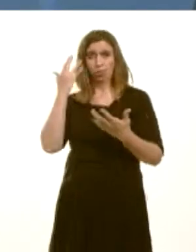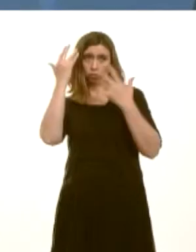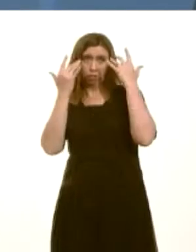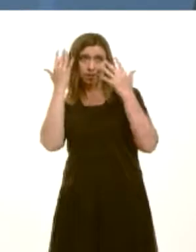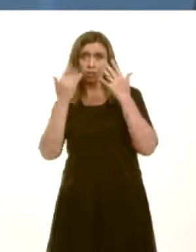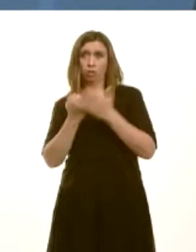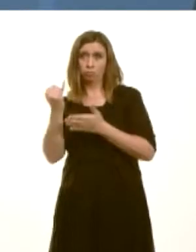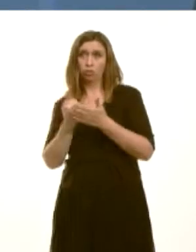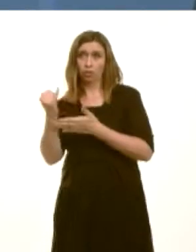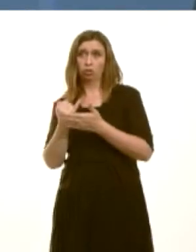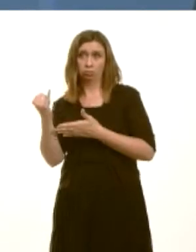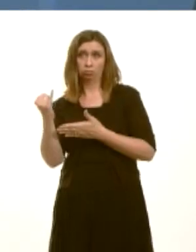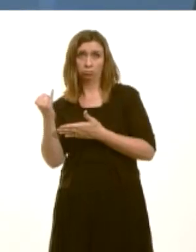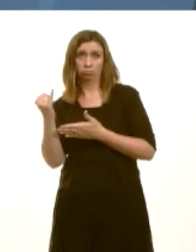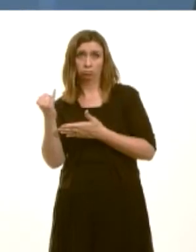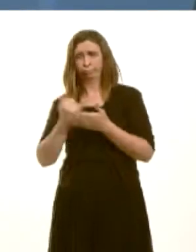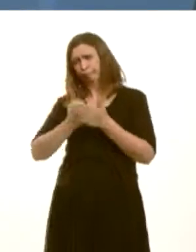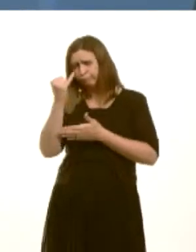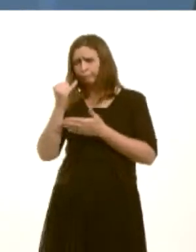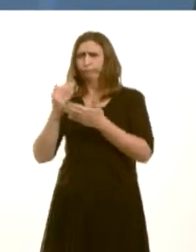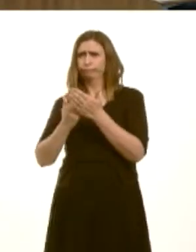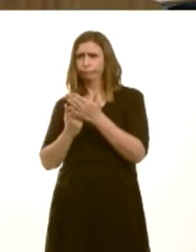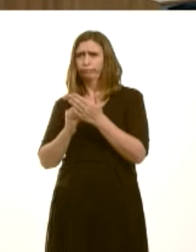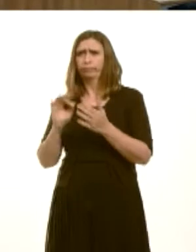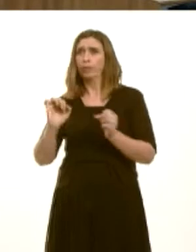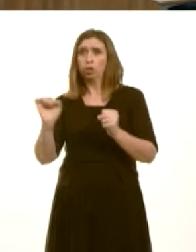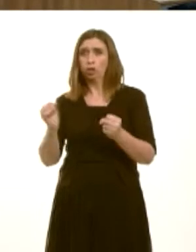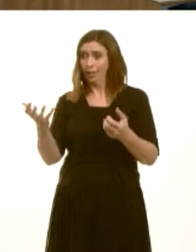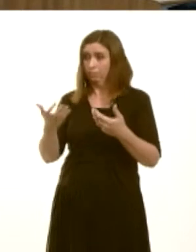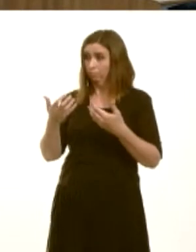are yet even to be lodged? Carwyn Jones: Without discussing particular